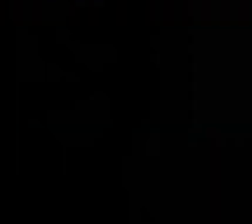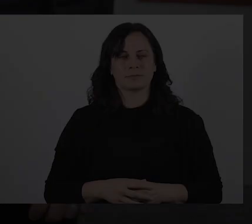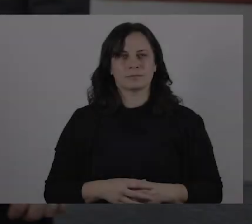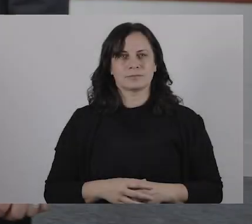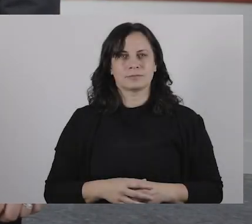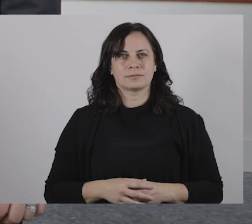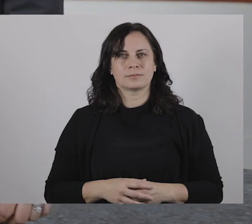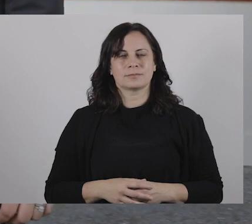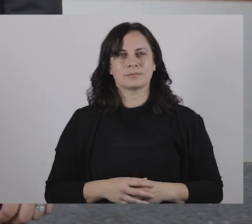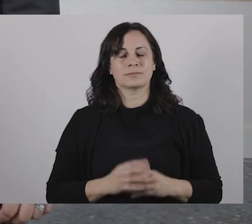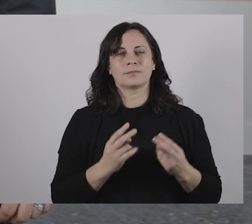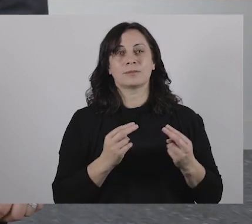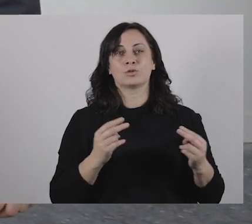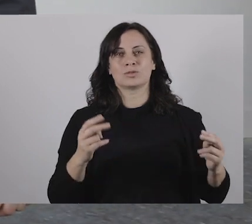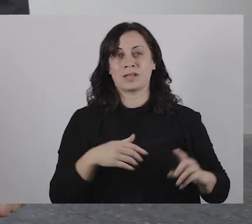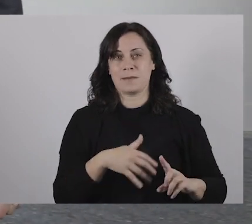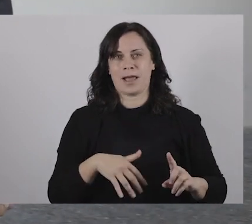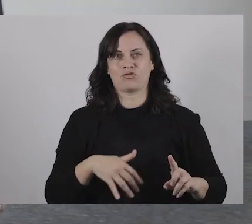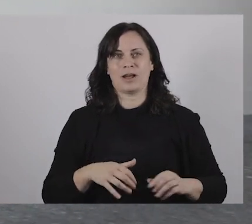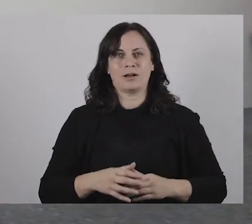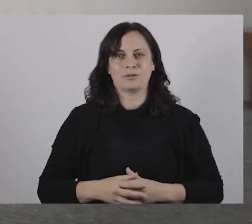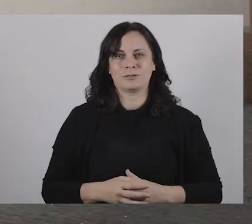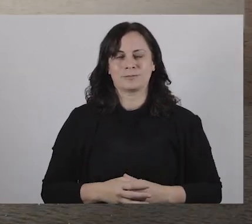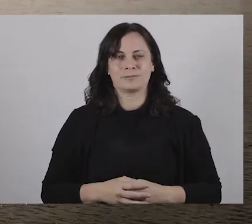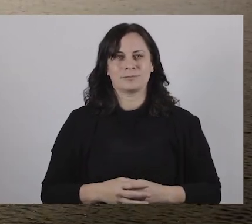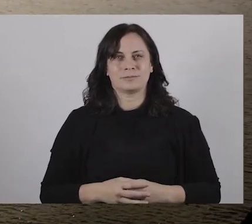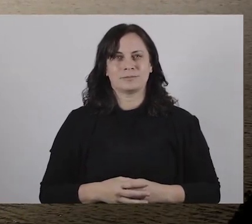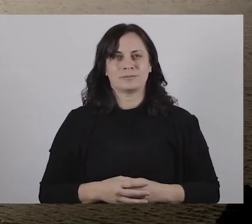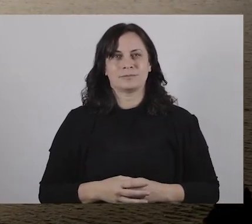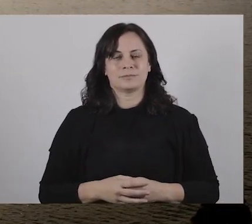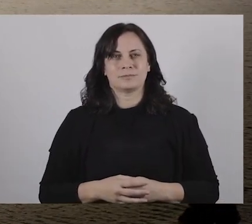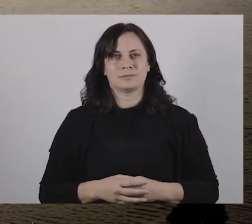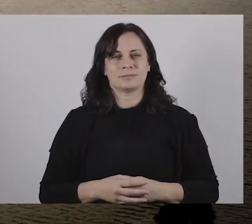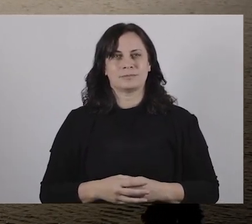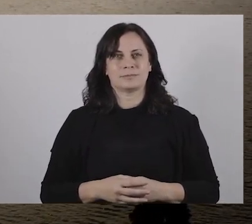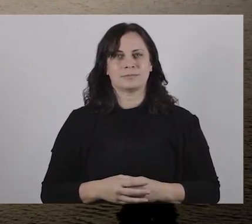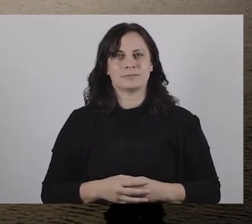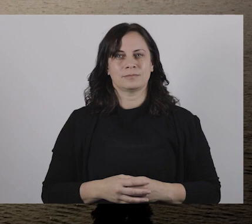Tū ana au i te roro o Hinekura.